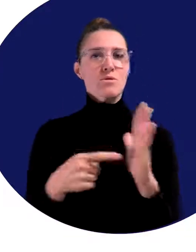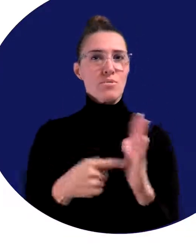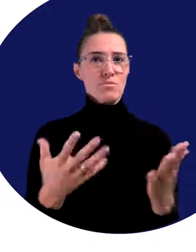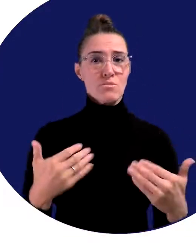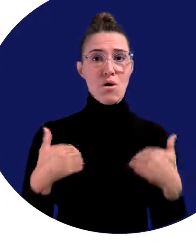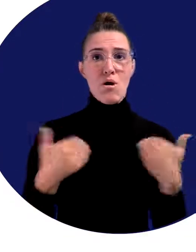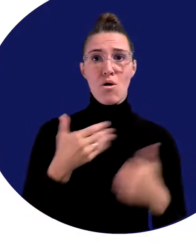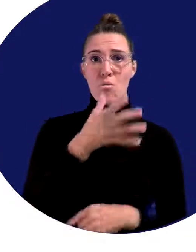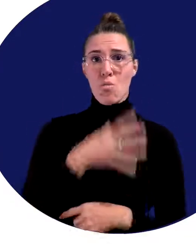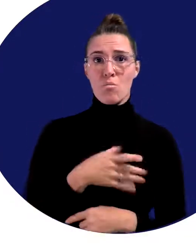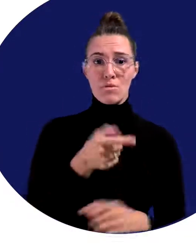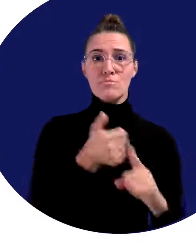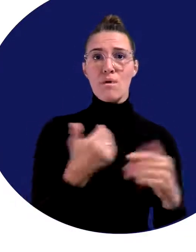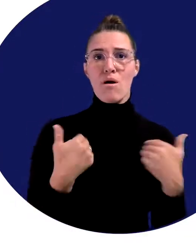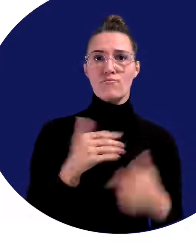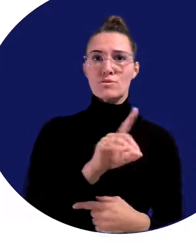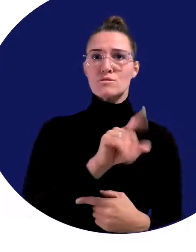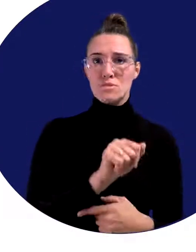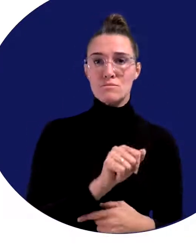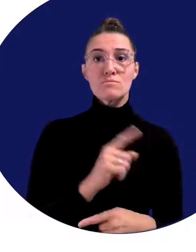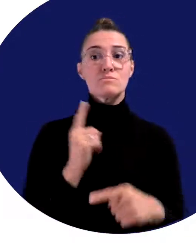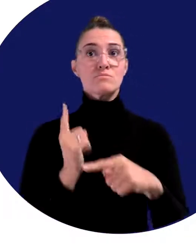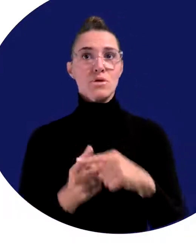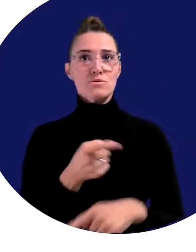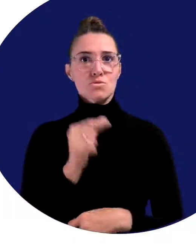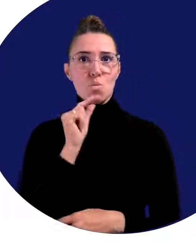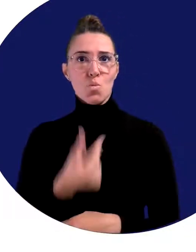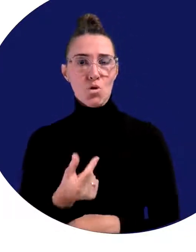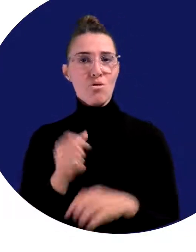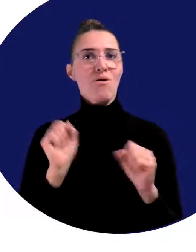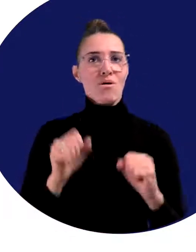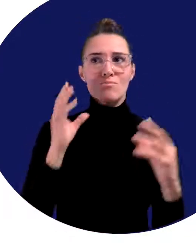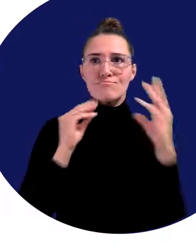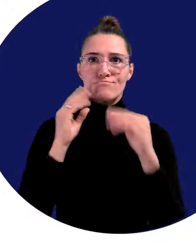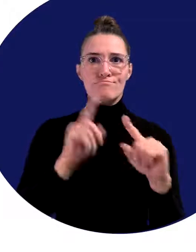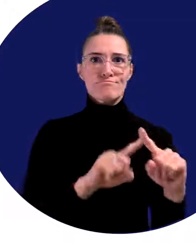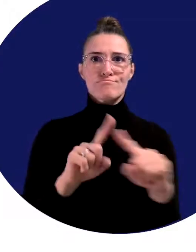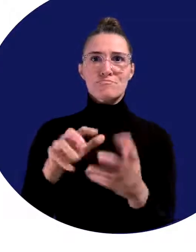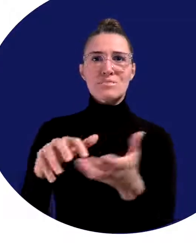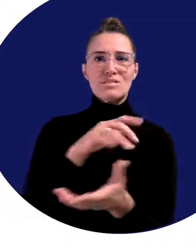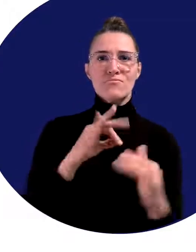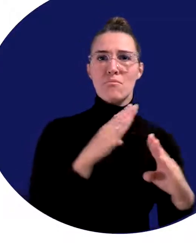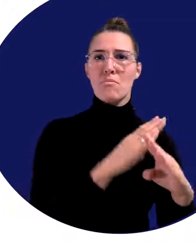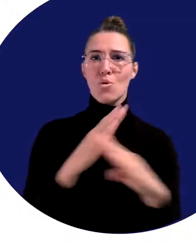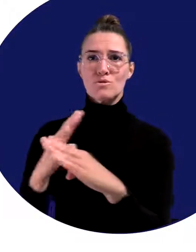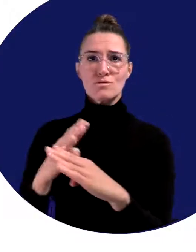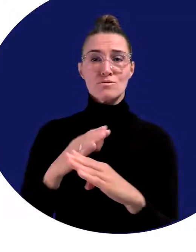For example, a young woman who has a disability and is queer may experience a complex mix of barriers.